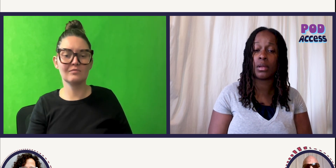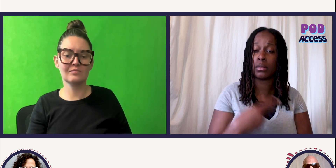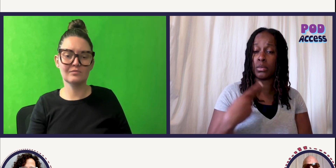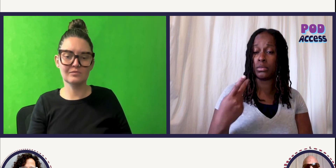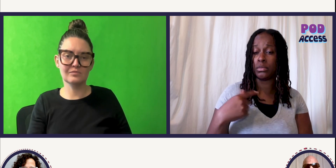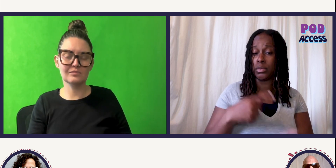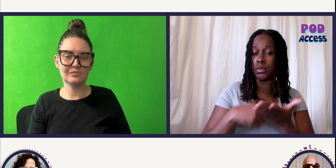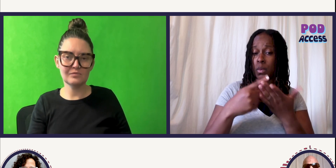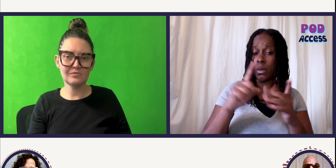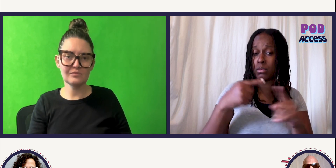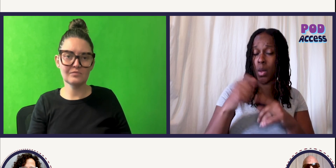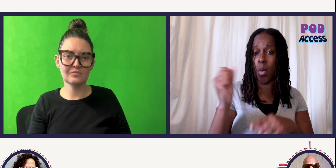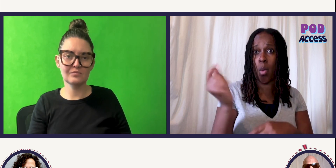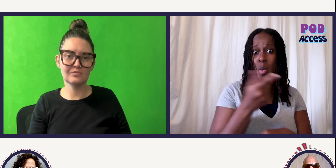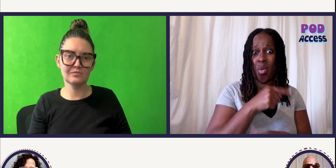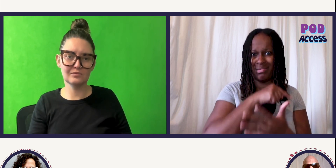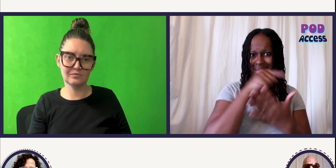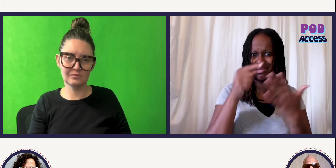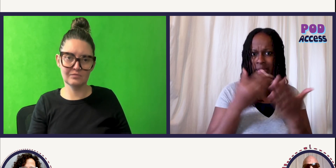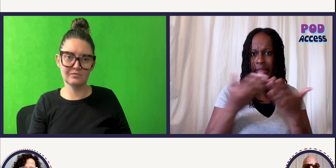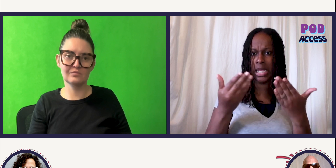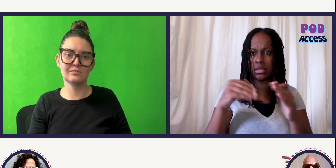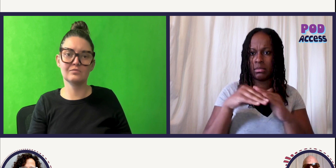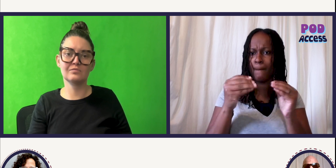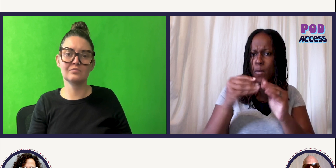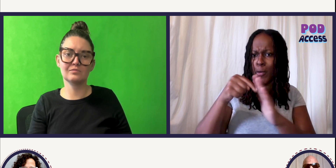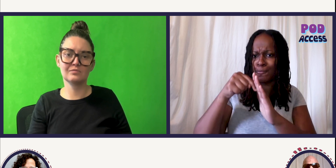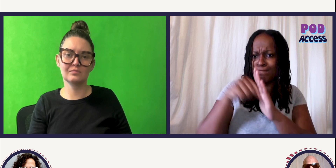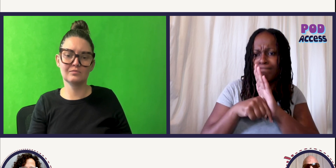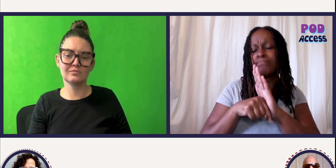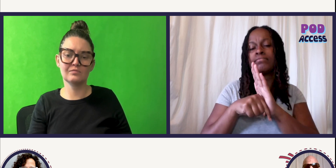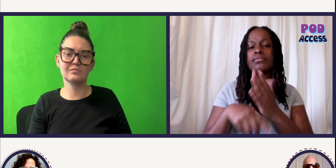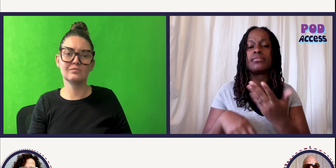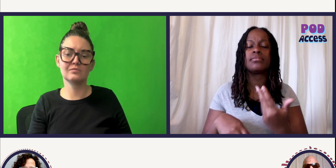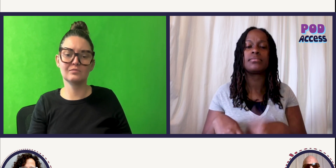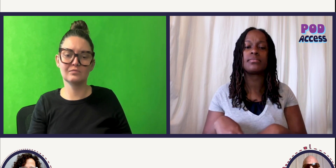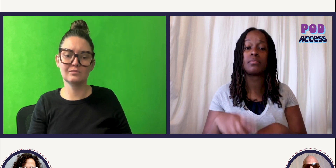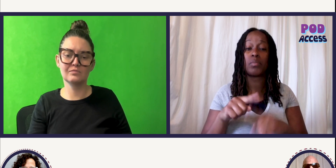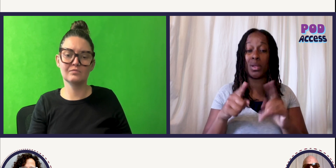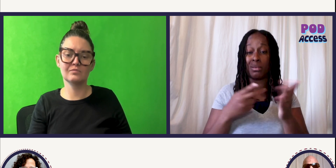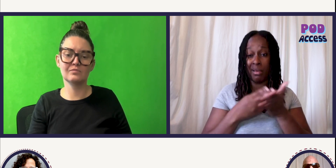We talked about all of these things in more detail, but the truth is, podcasting is about emotions.